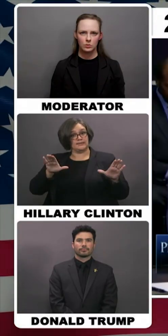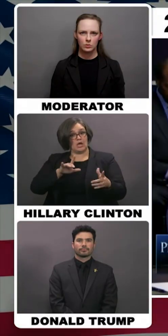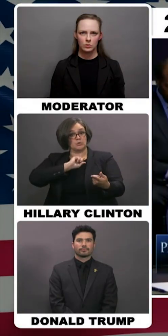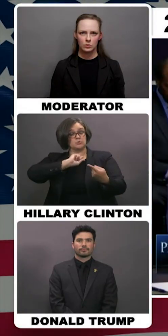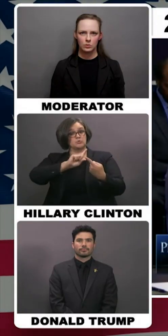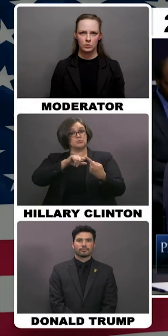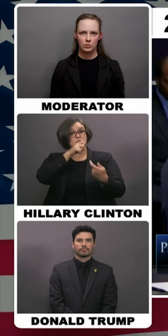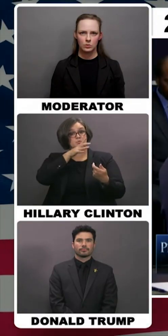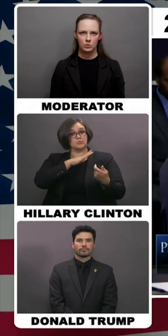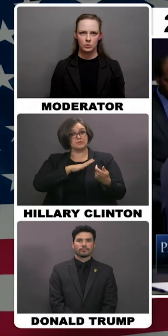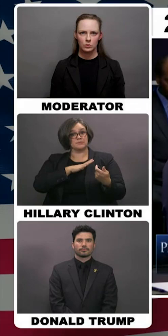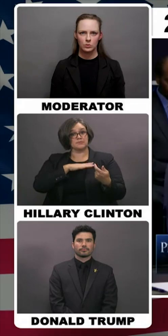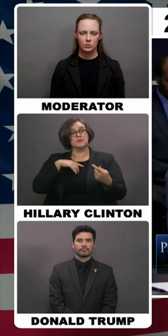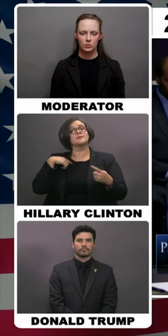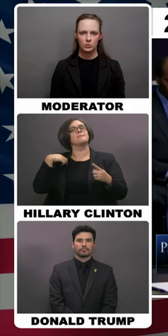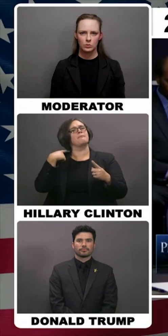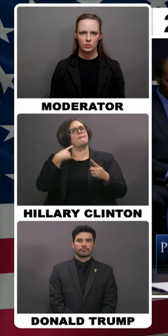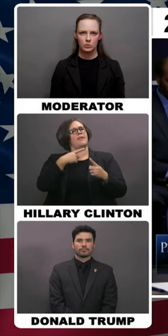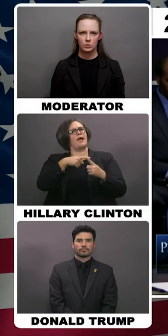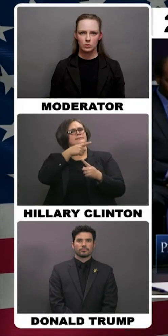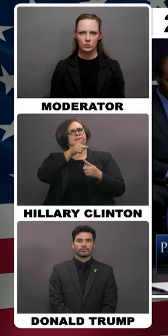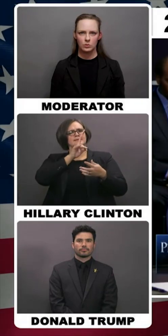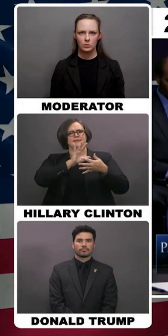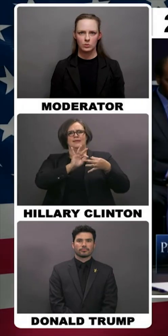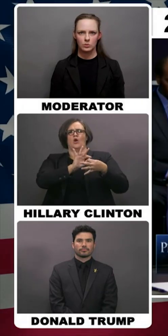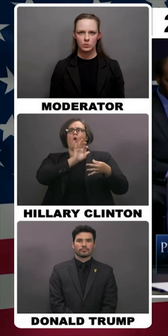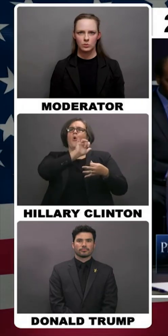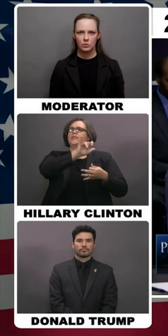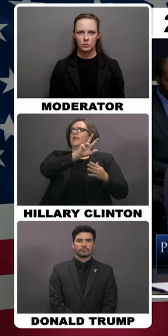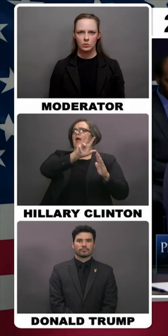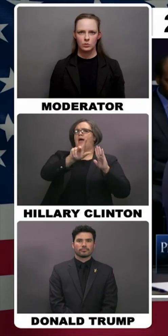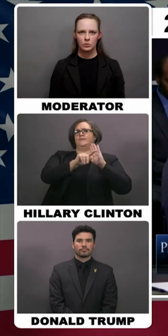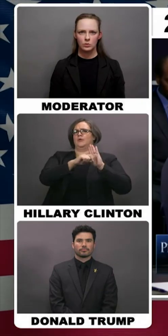And he has said that the video doesn't represent who he is,